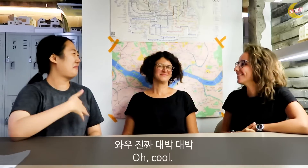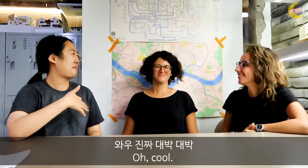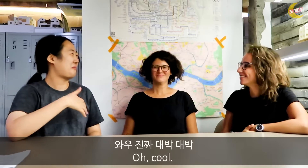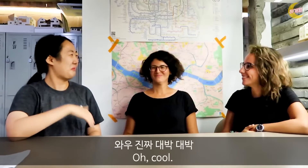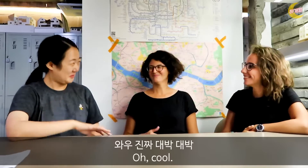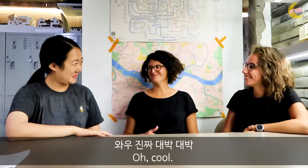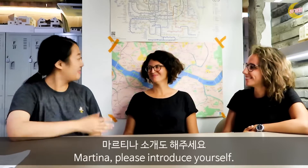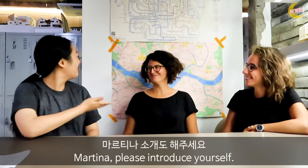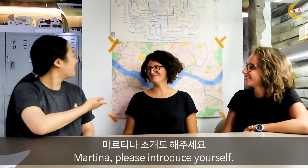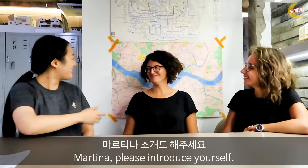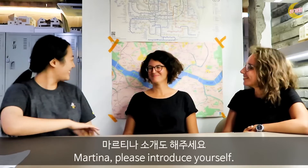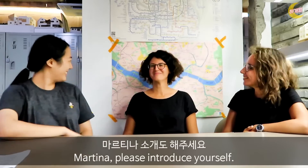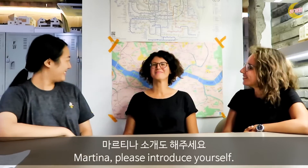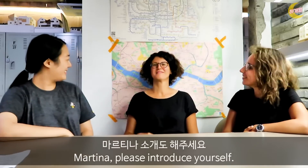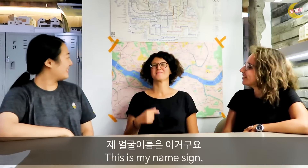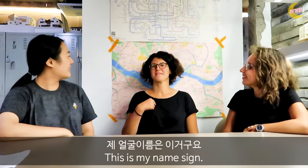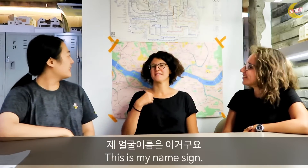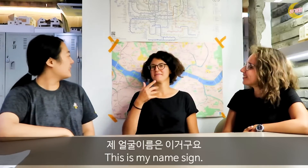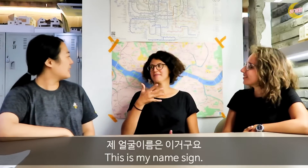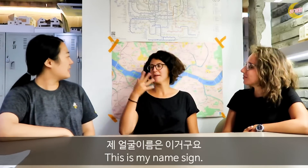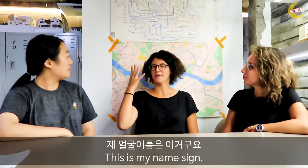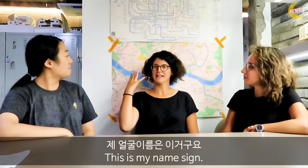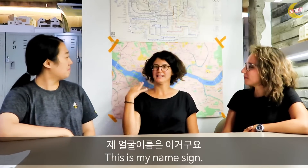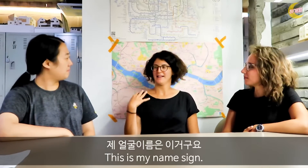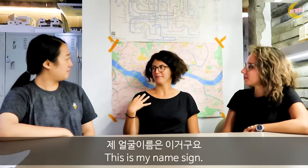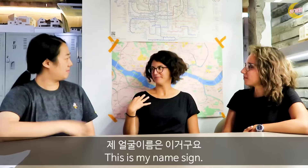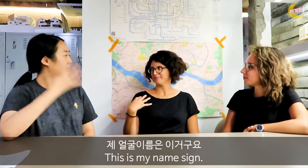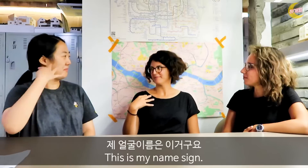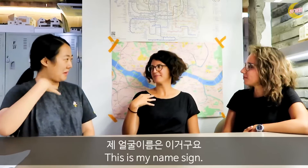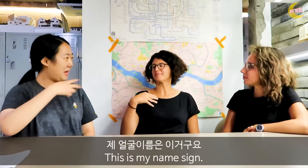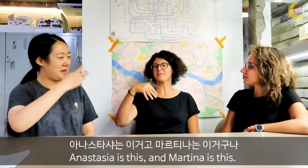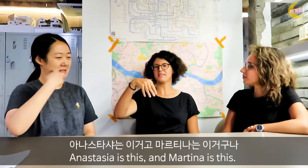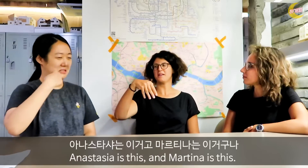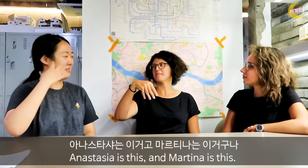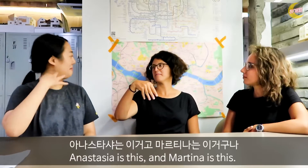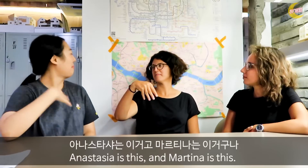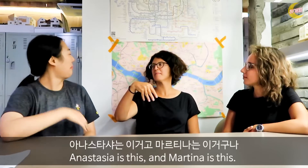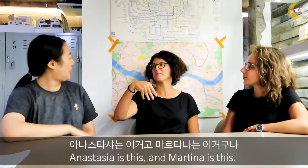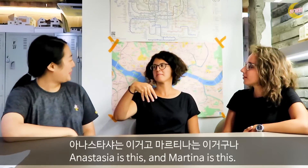Oh, cool. Martina, please introduce yourself. This is my name sign. Anastasia is this, and Martina is this.